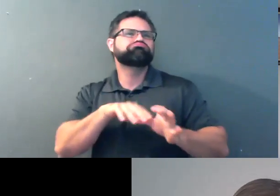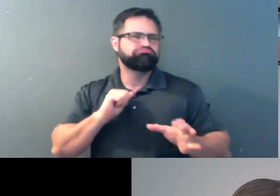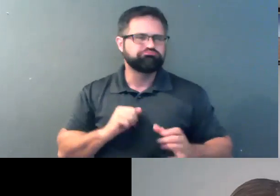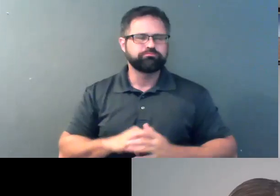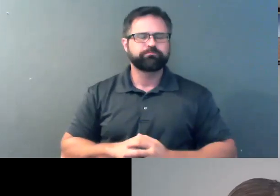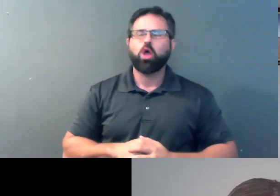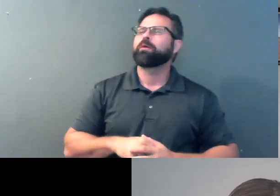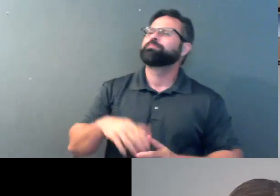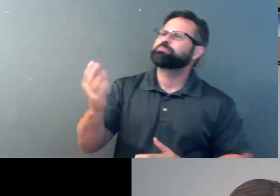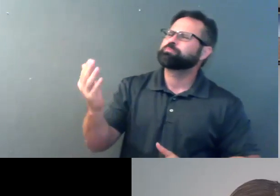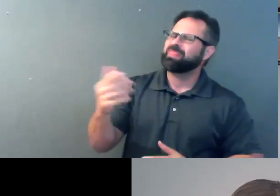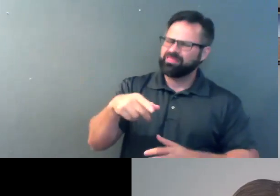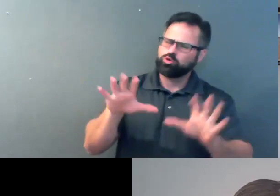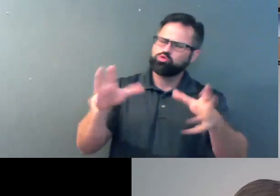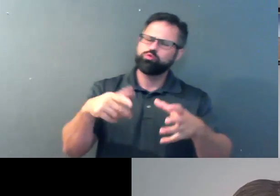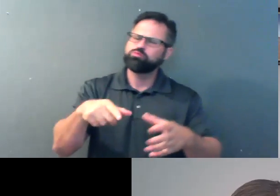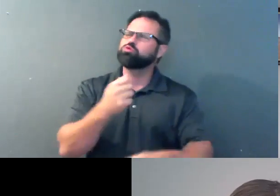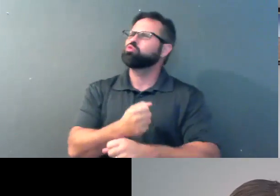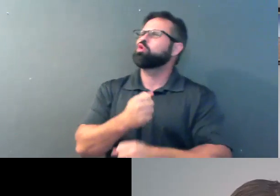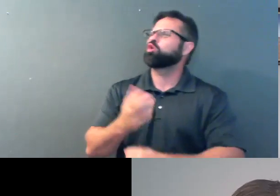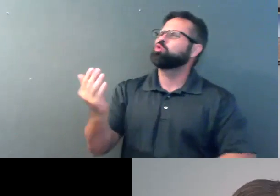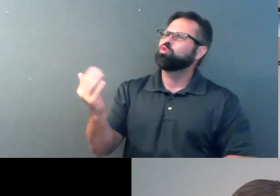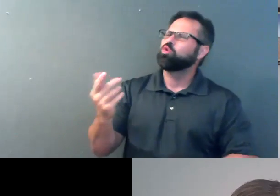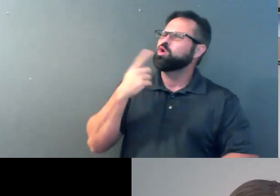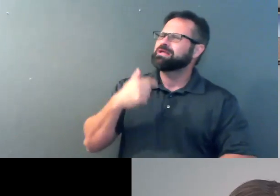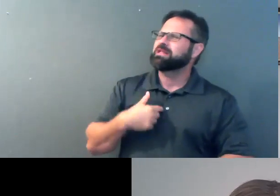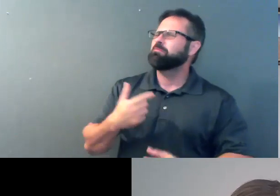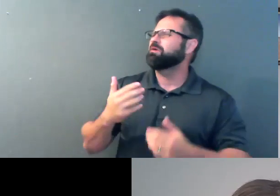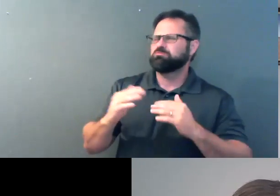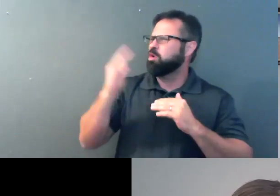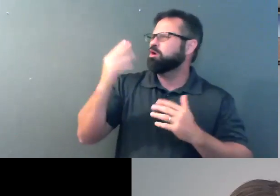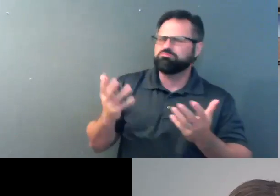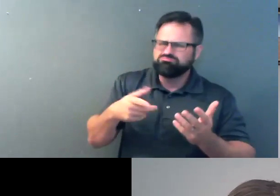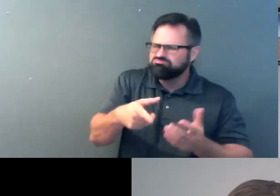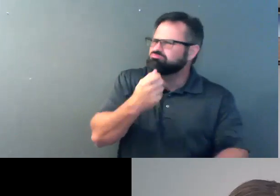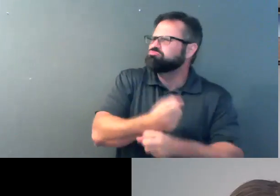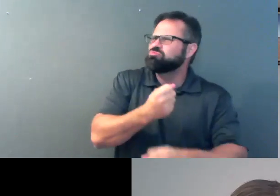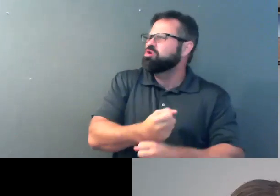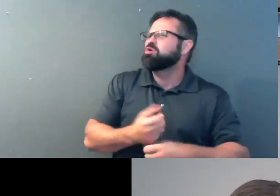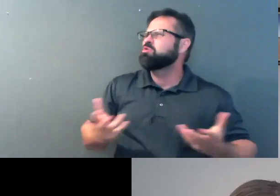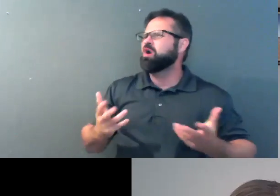sure so the work plan has three main work streams and it really reflects the the different levels